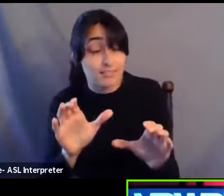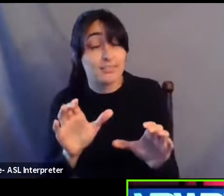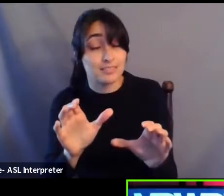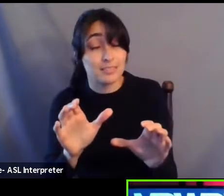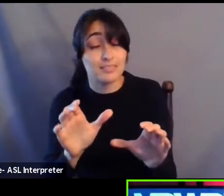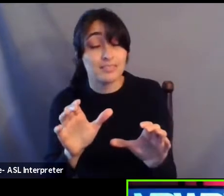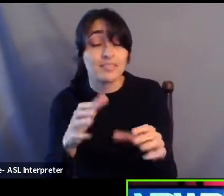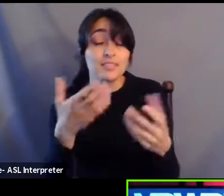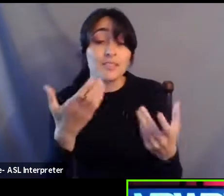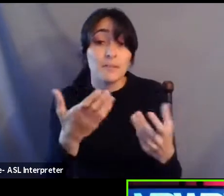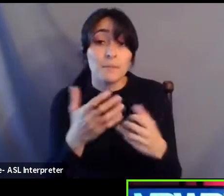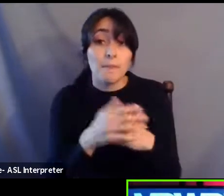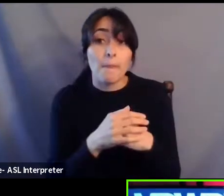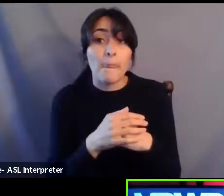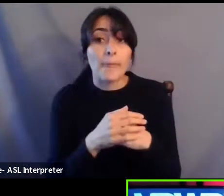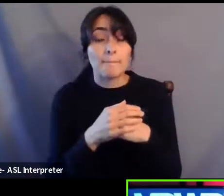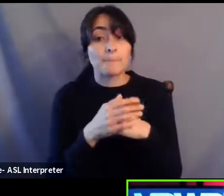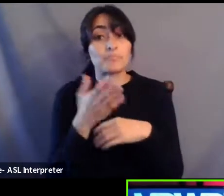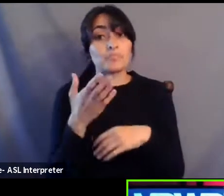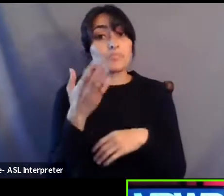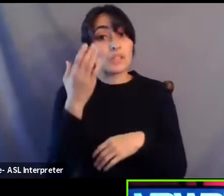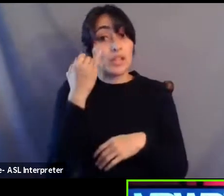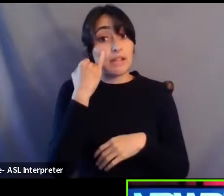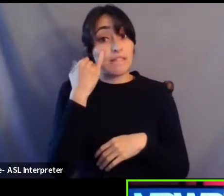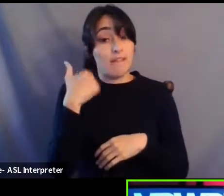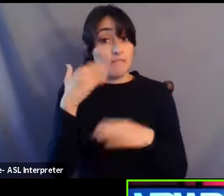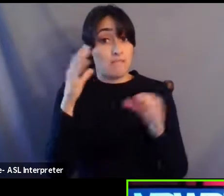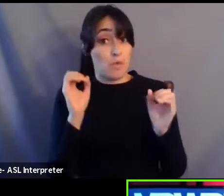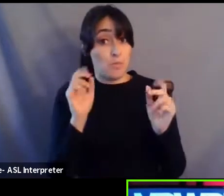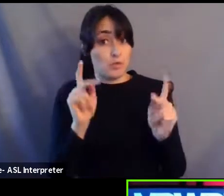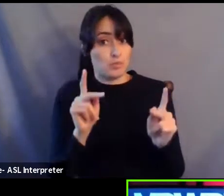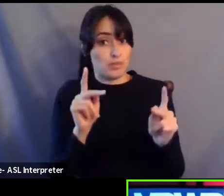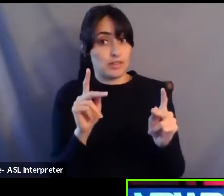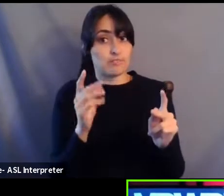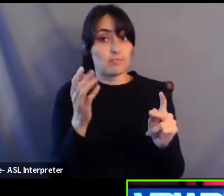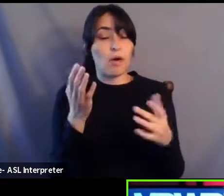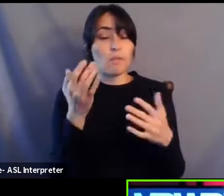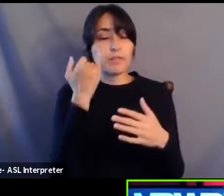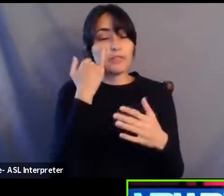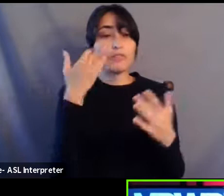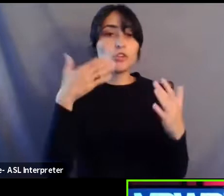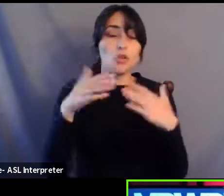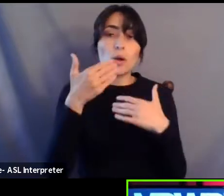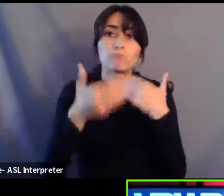when you have the opportunity to first of all, if you see something happening -- let's say you